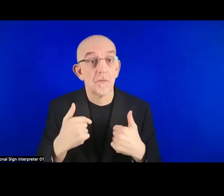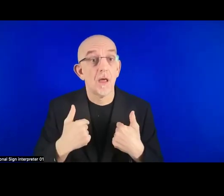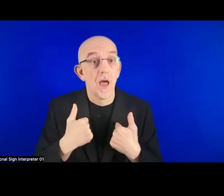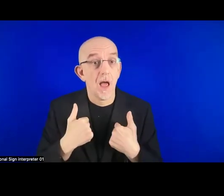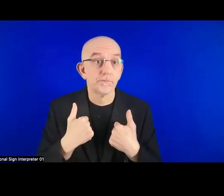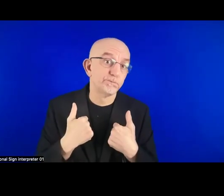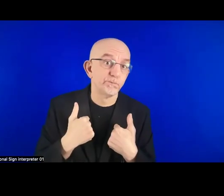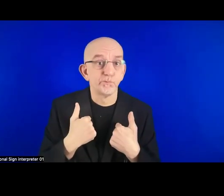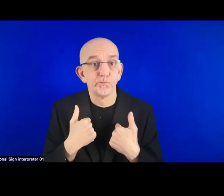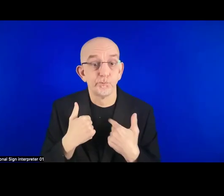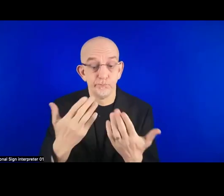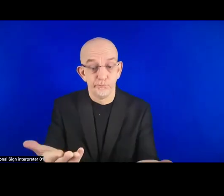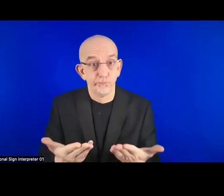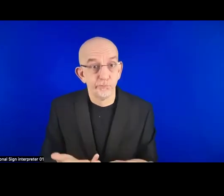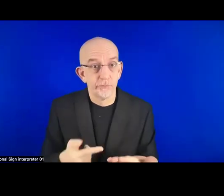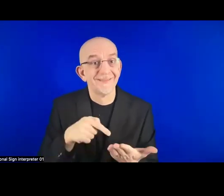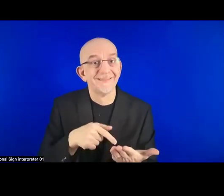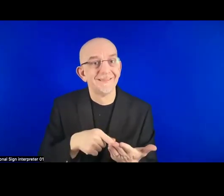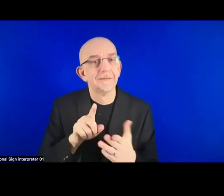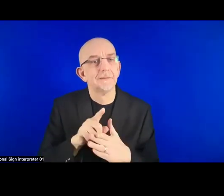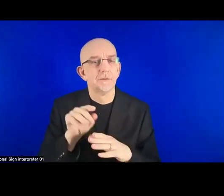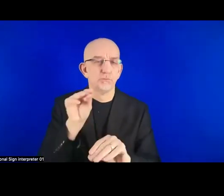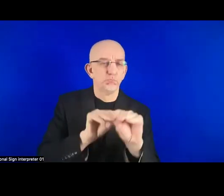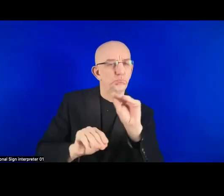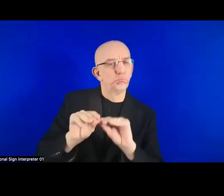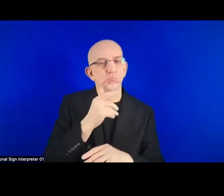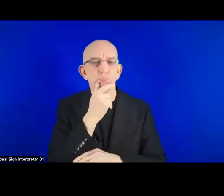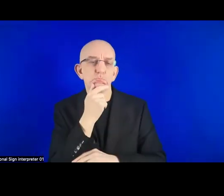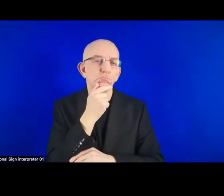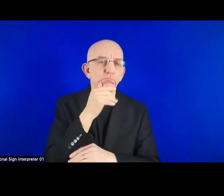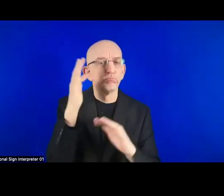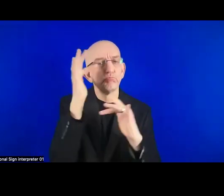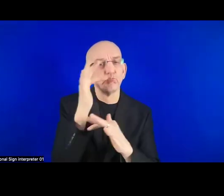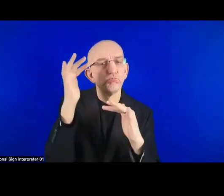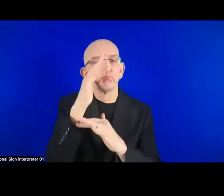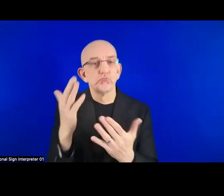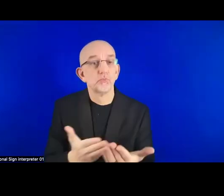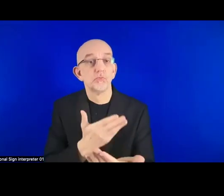PREPARED. But the CV at the point of approaching me does not need to be in the